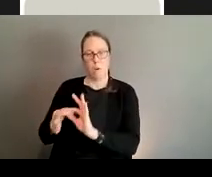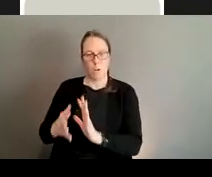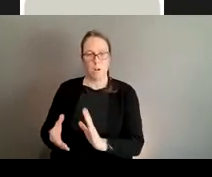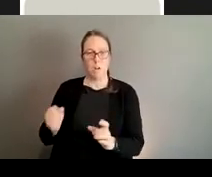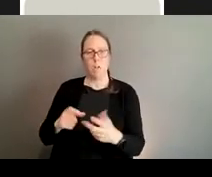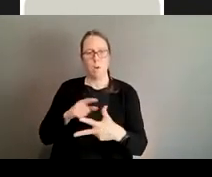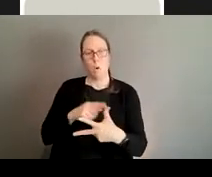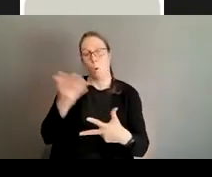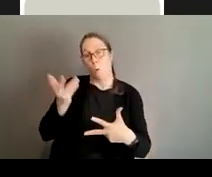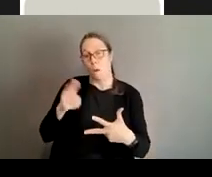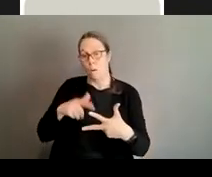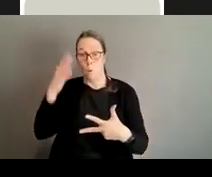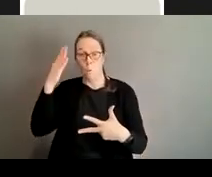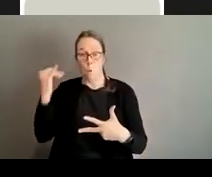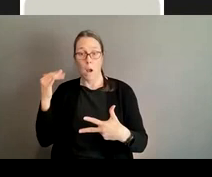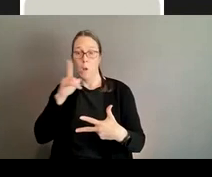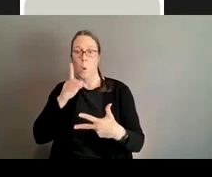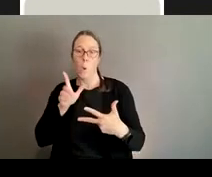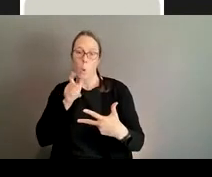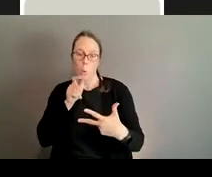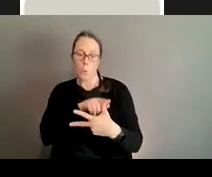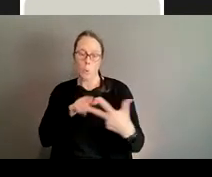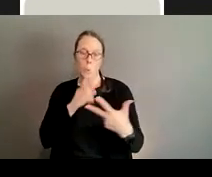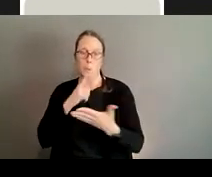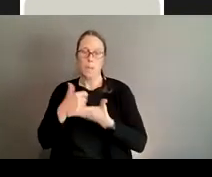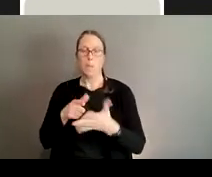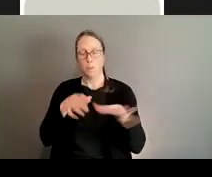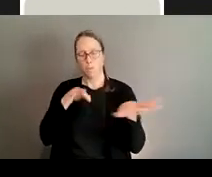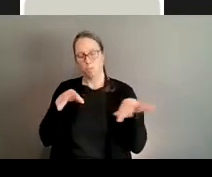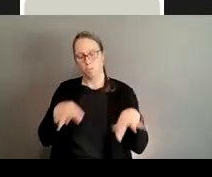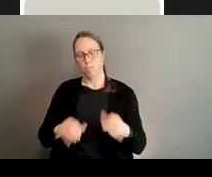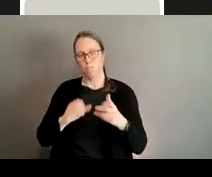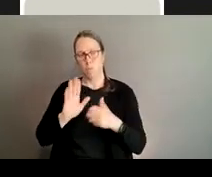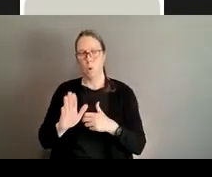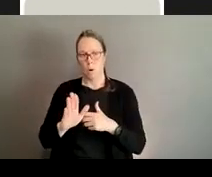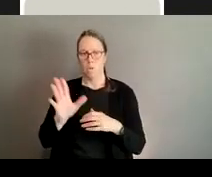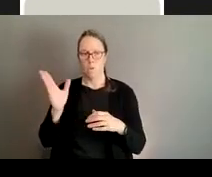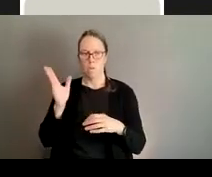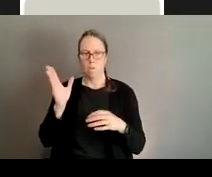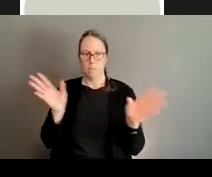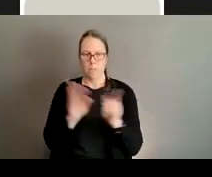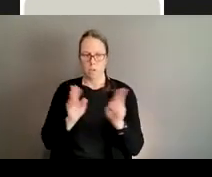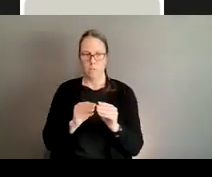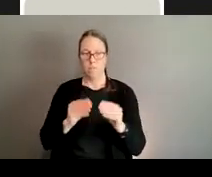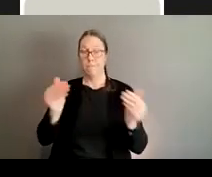who will shape that session information piece. And then the session outline is really about